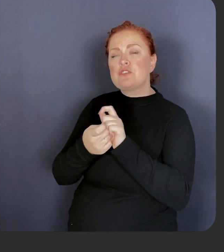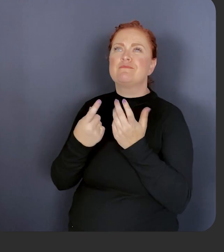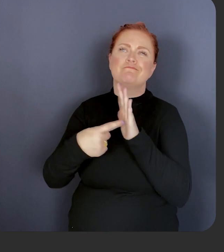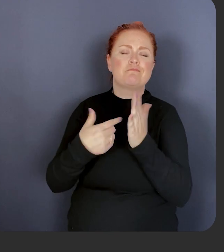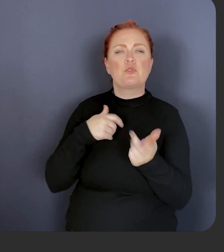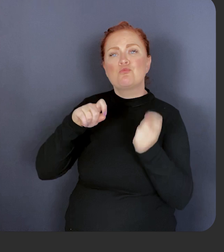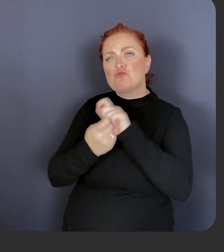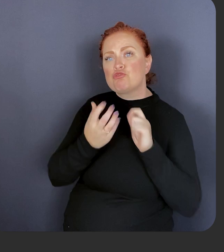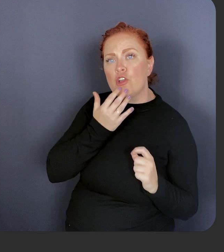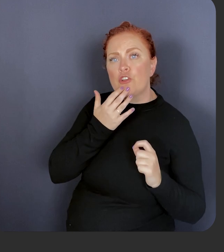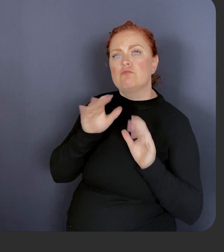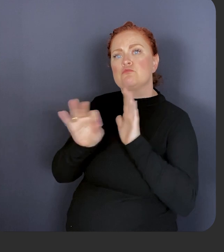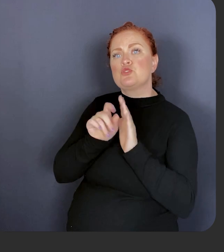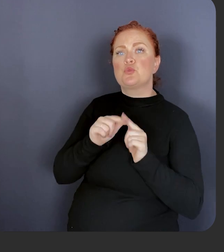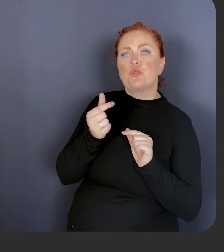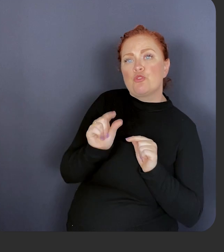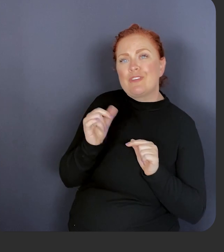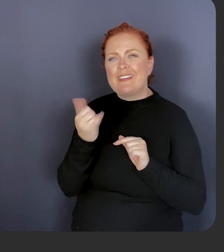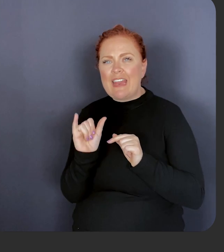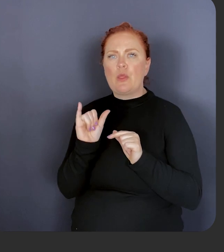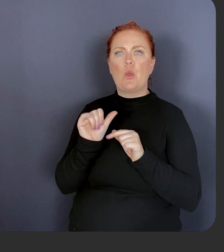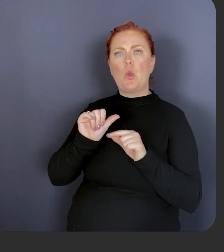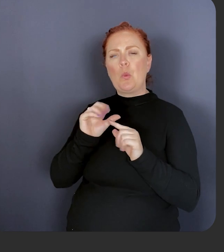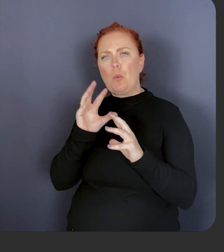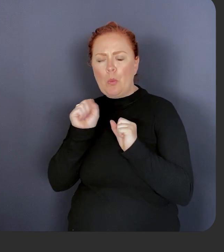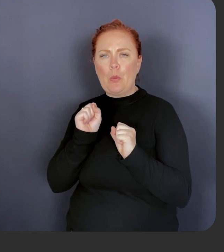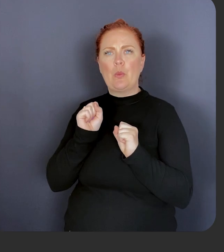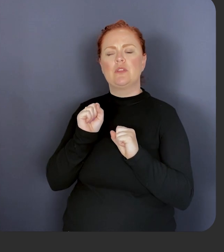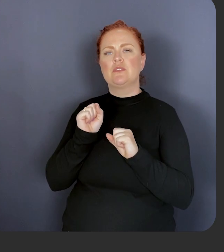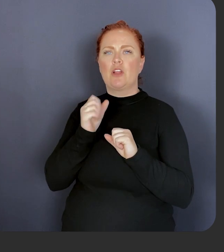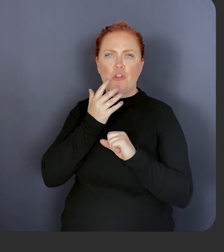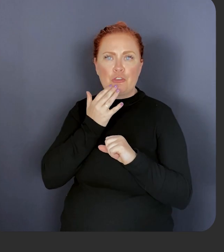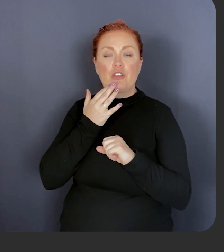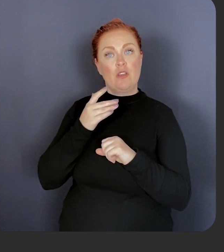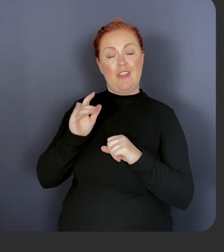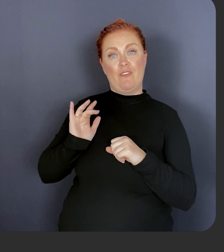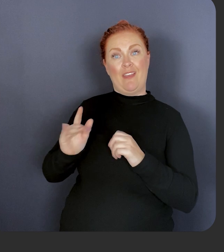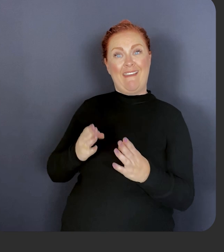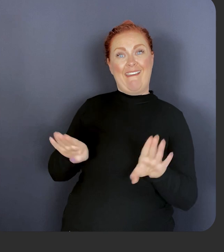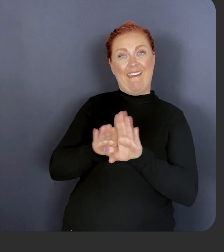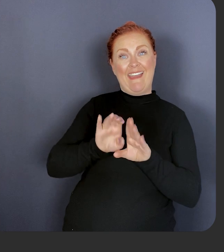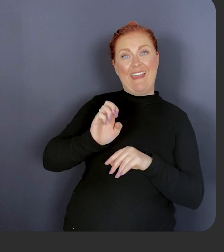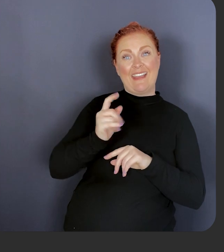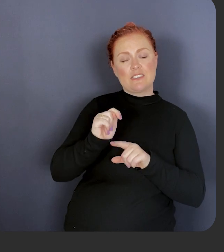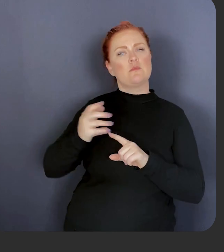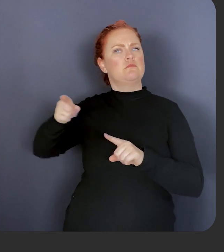say I change the color to green/yellow, this weird neon. When I exit, I want to make sure the user knows